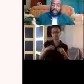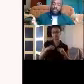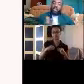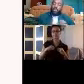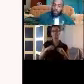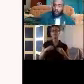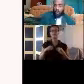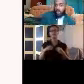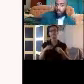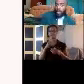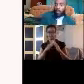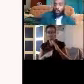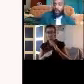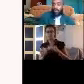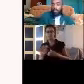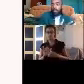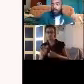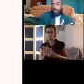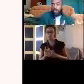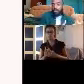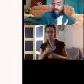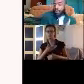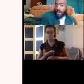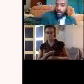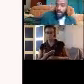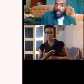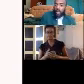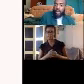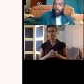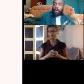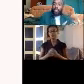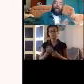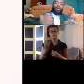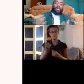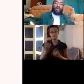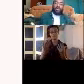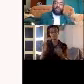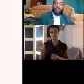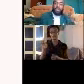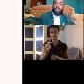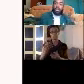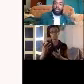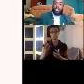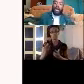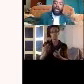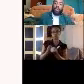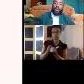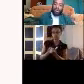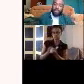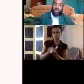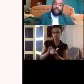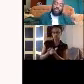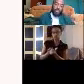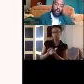as we want to show solidarity, but we aren't also able to acknowledge how we also screw